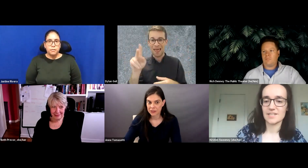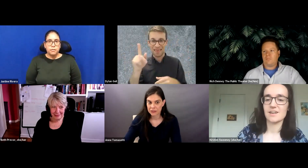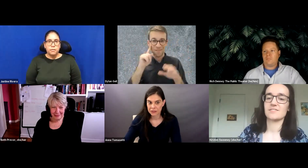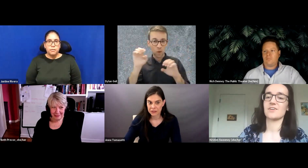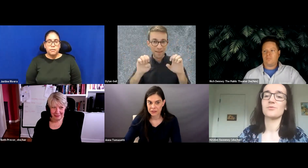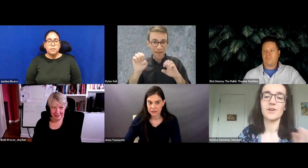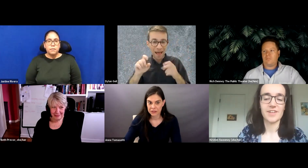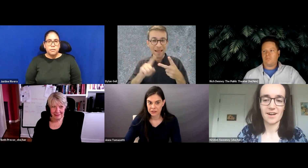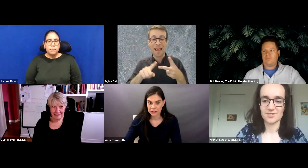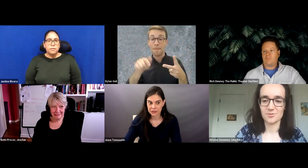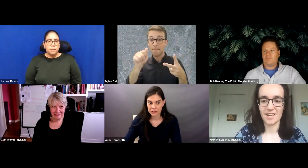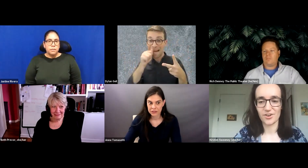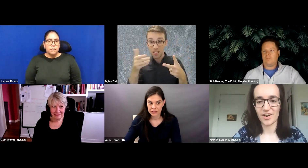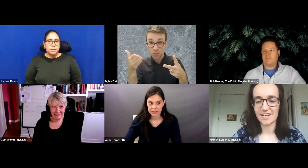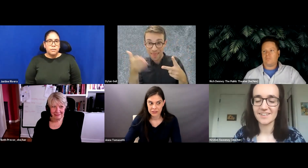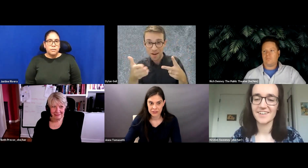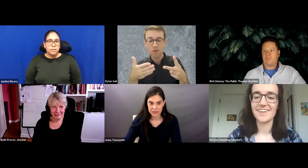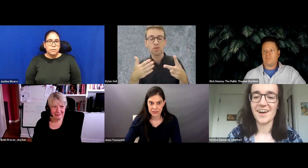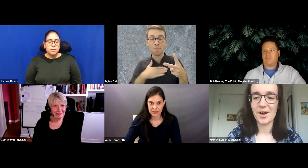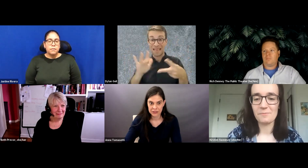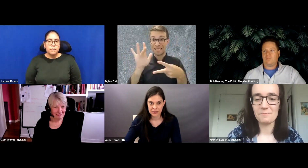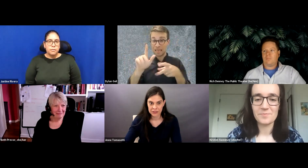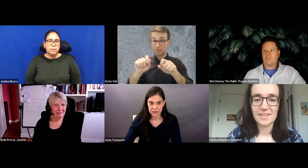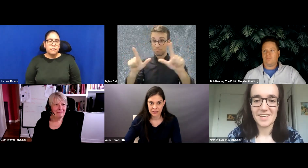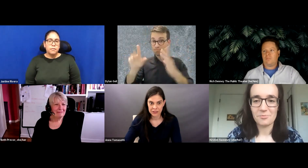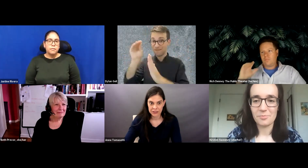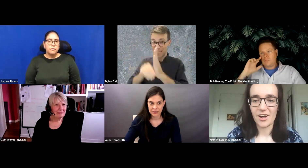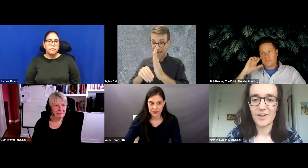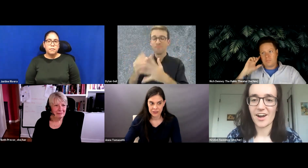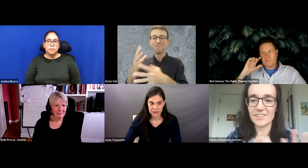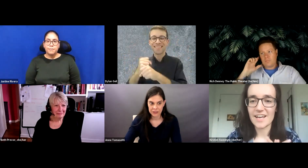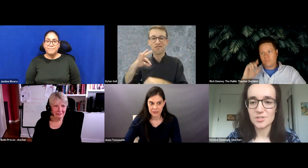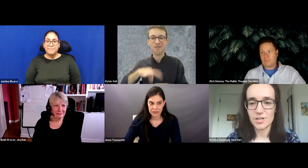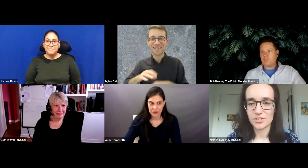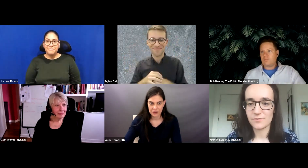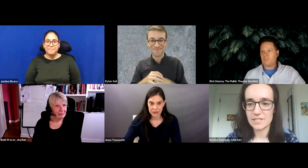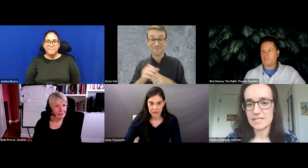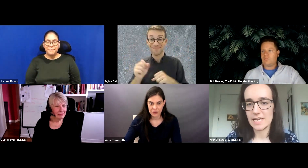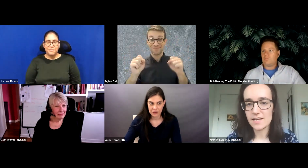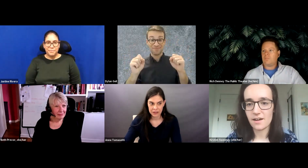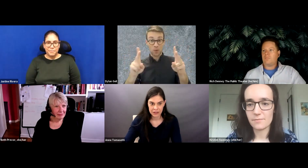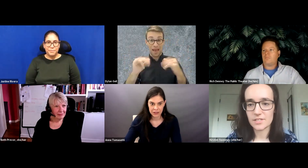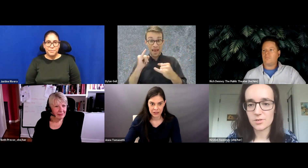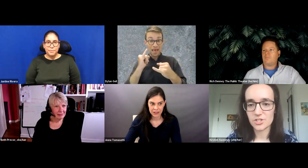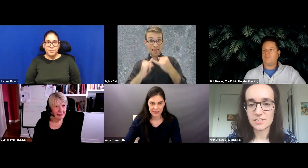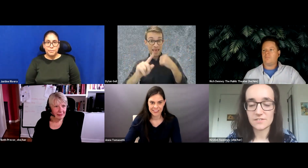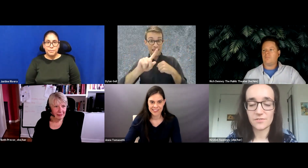word is there. So fill that out so you can get your credit. All right, our last question for today. This question is for